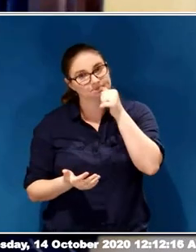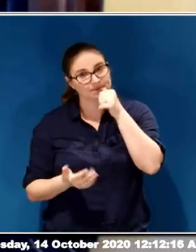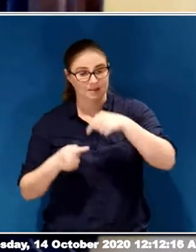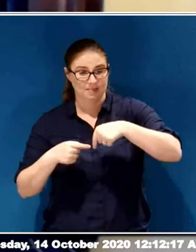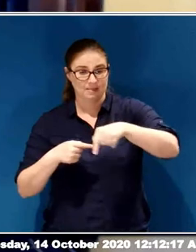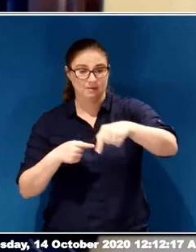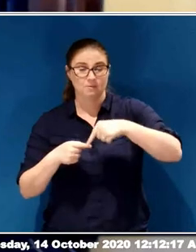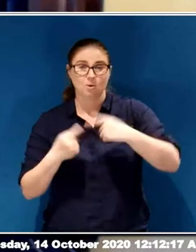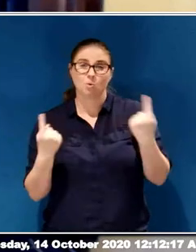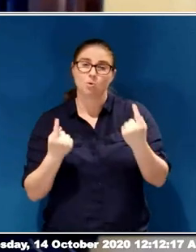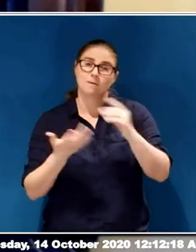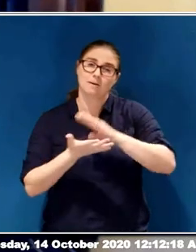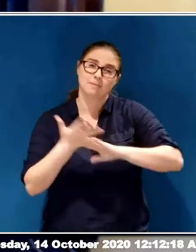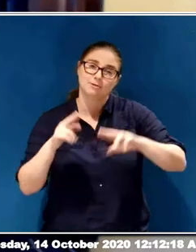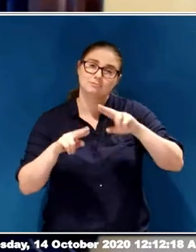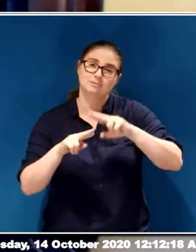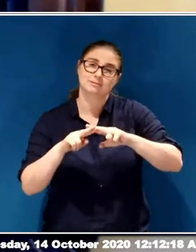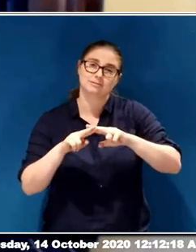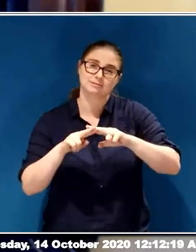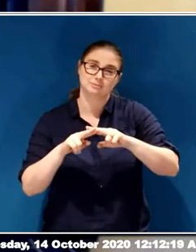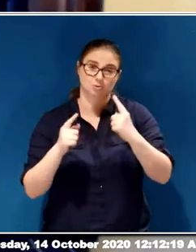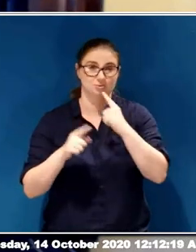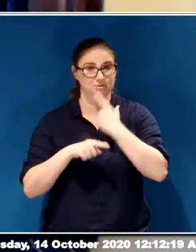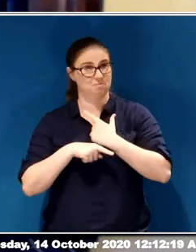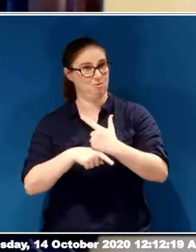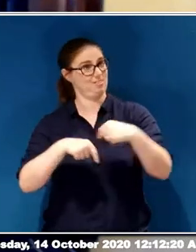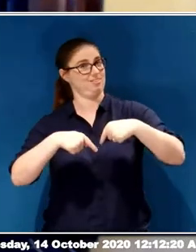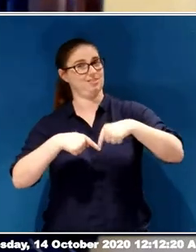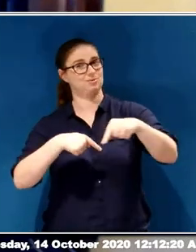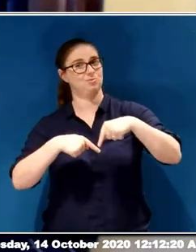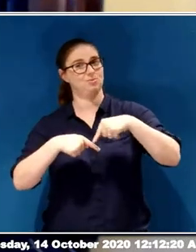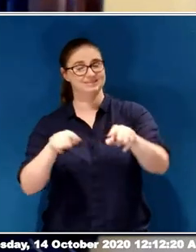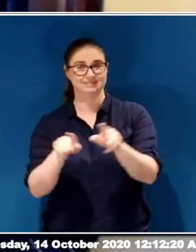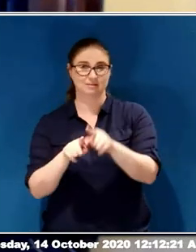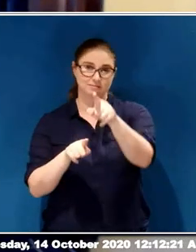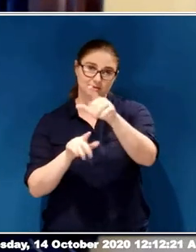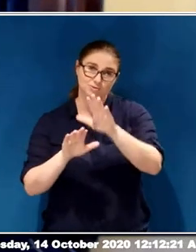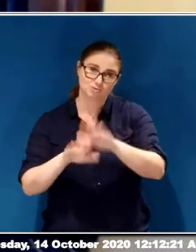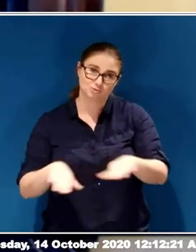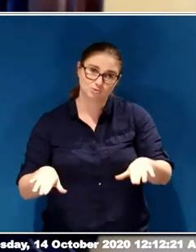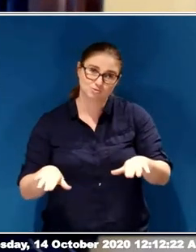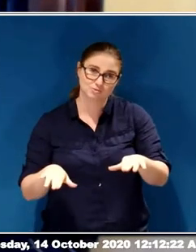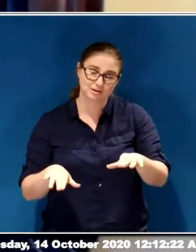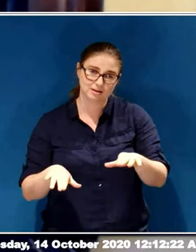important the Commission hears them and knows that these are a human face.